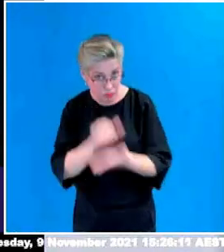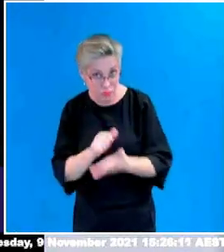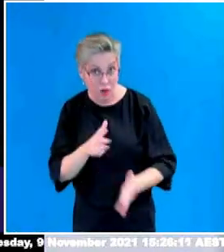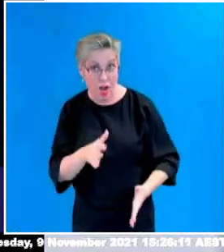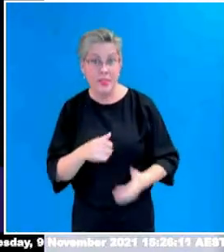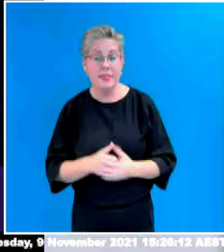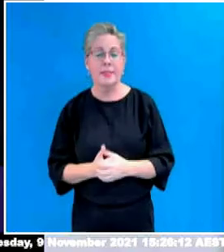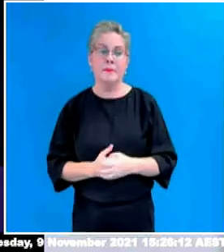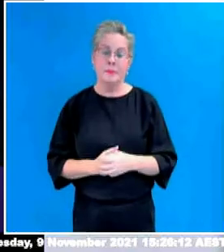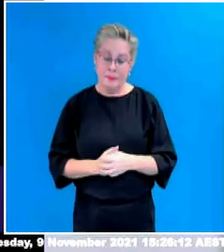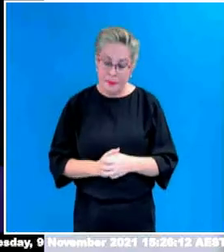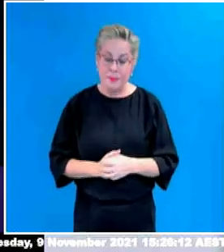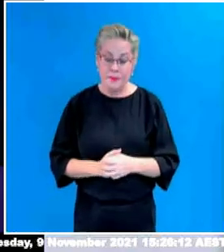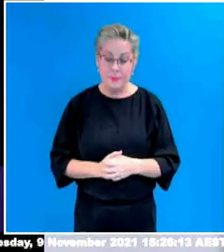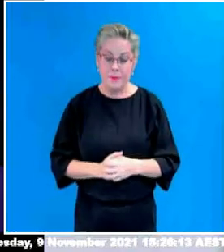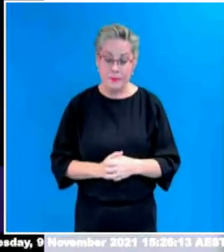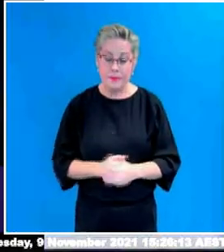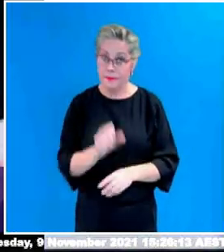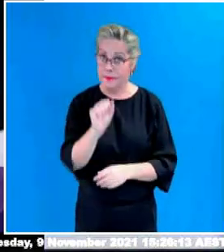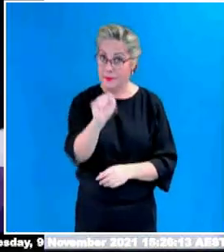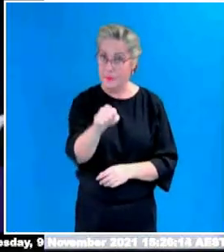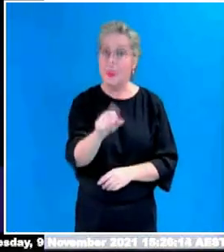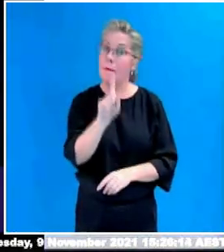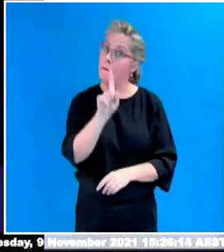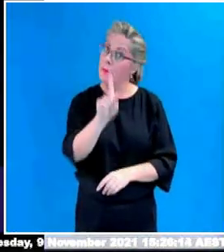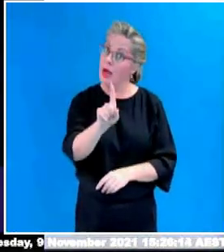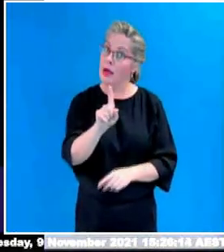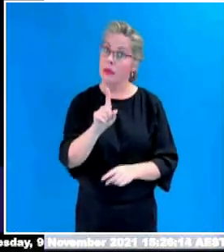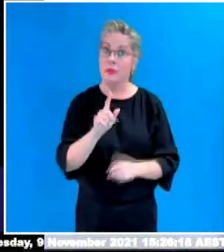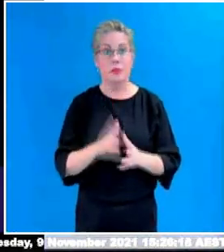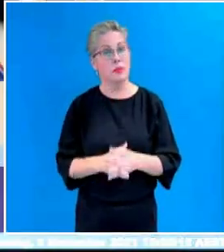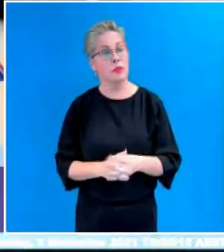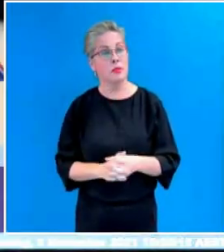The only thing that I think is worth adding is that under the Australian